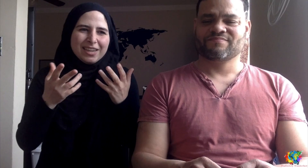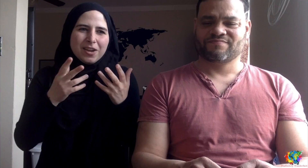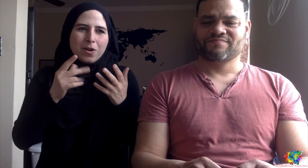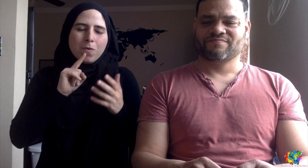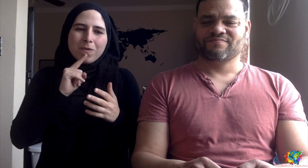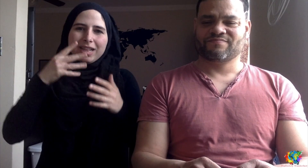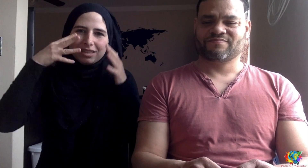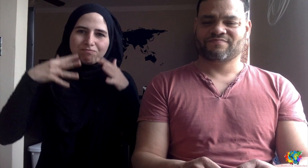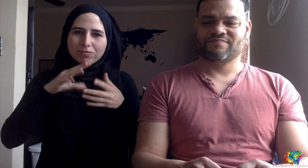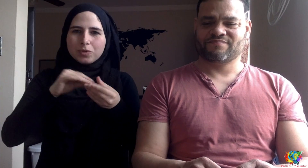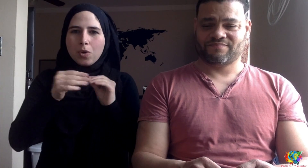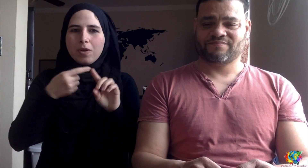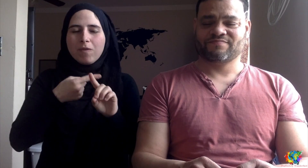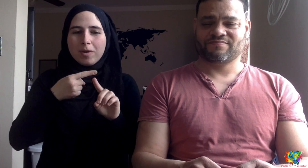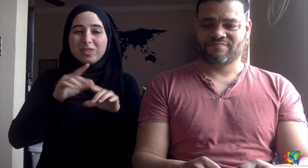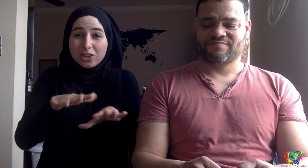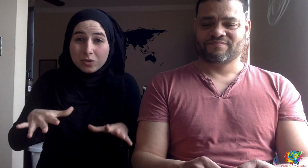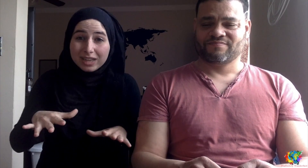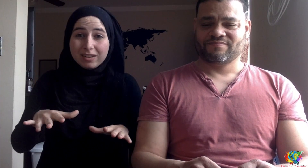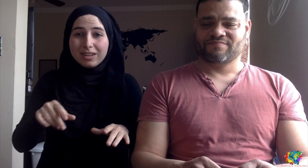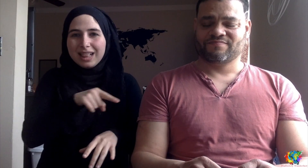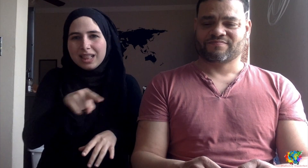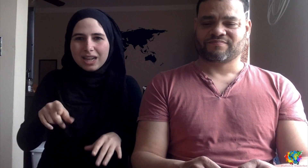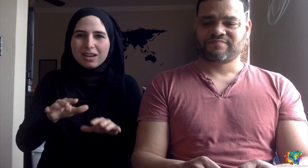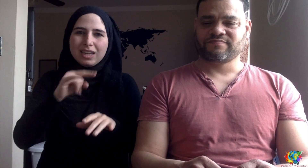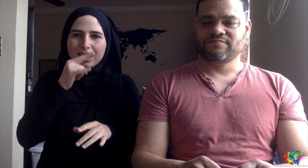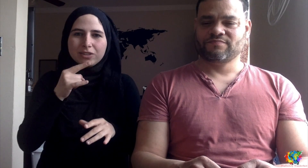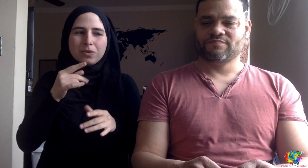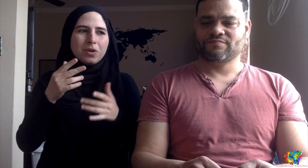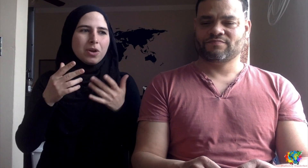Zee: These are really sad stories to hear from the children. Zee: They're kids.